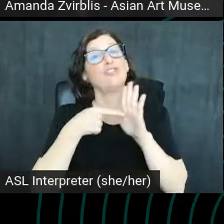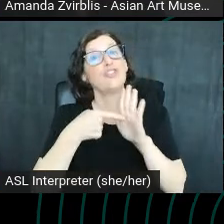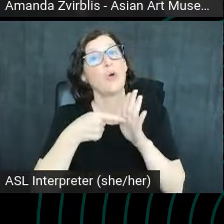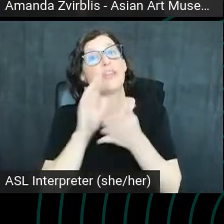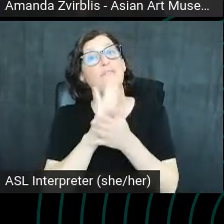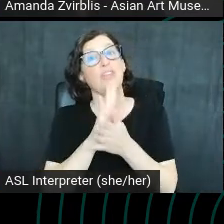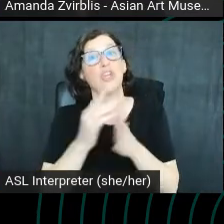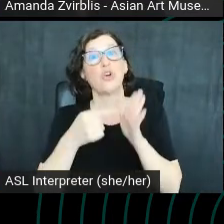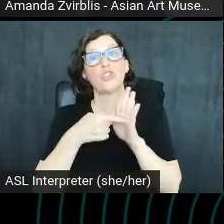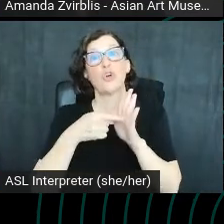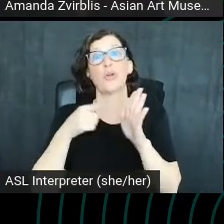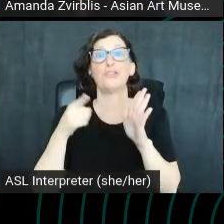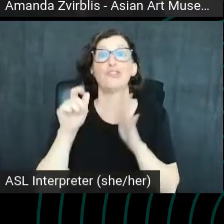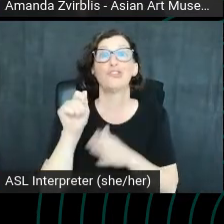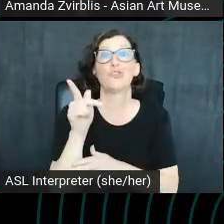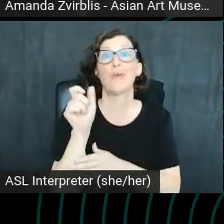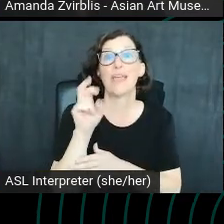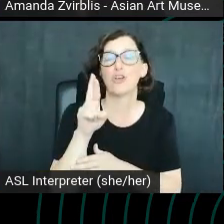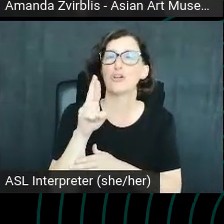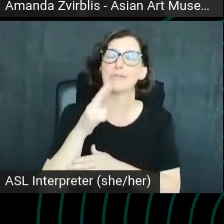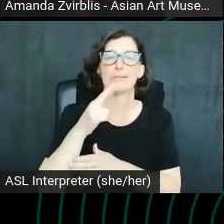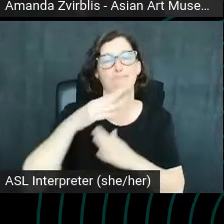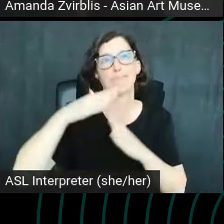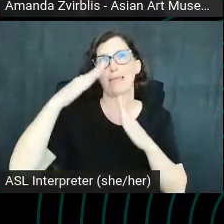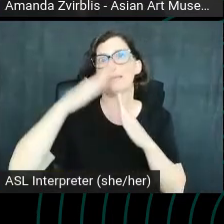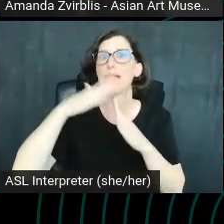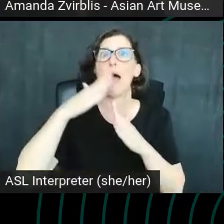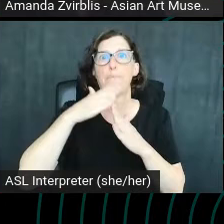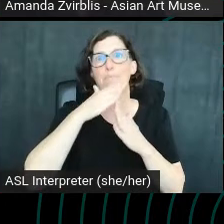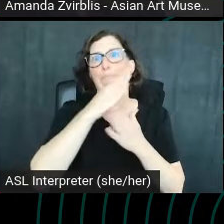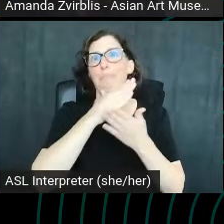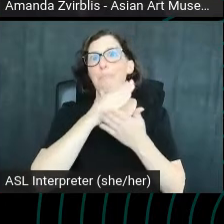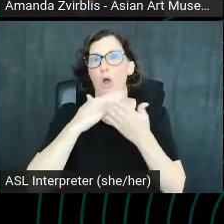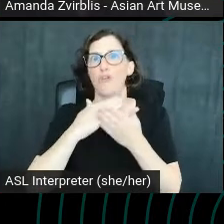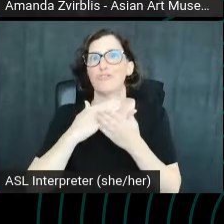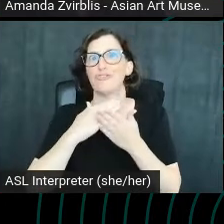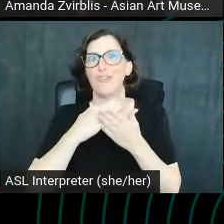Those videos are too long to share here, but you can search on YouTube for